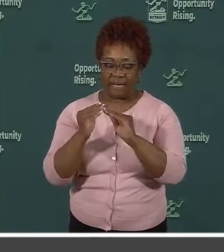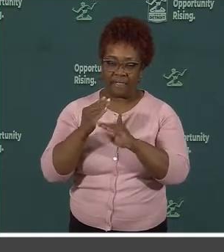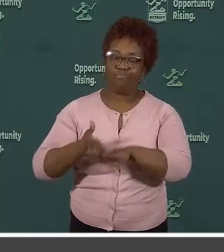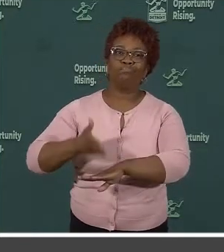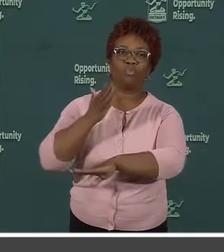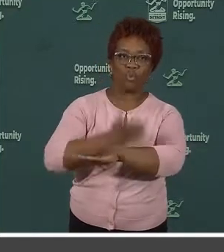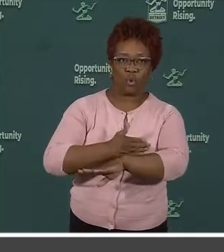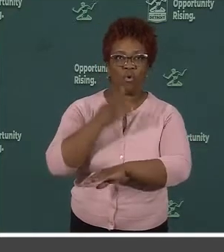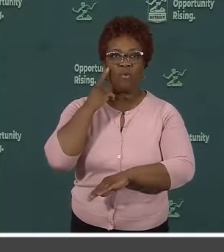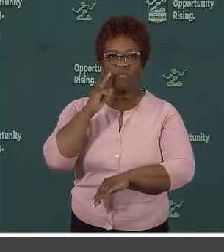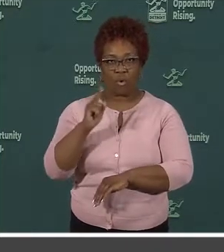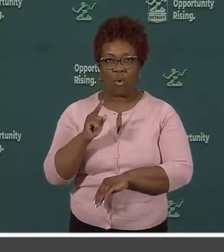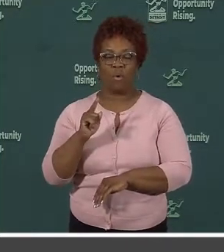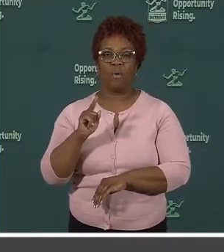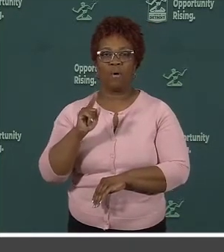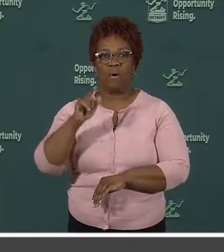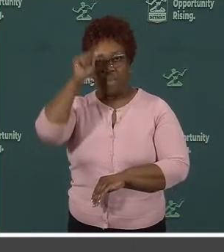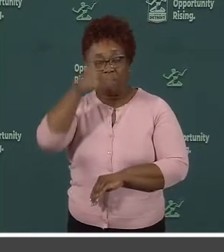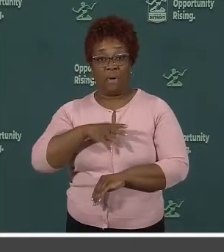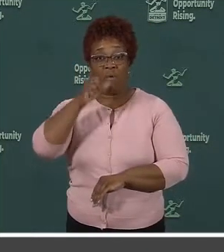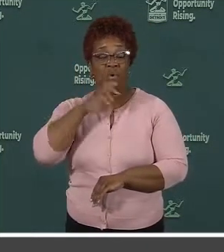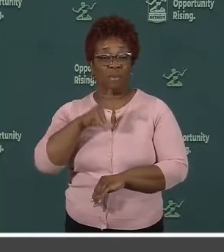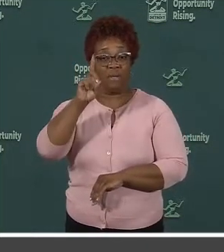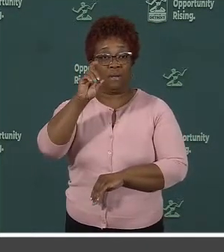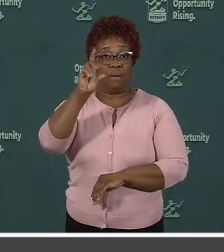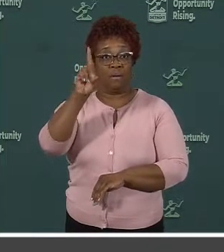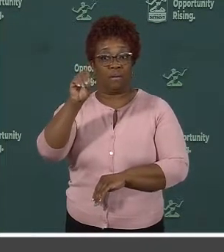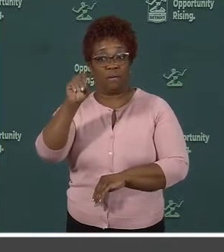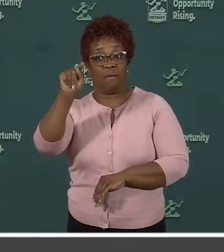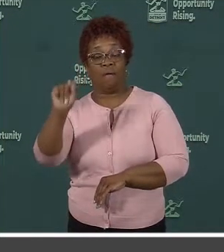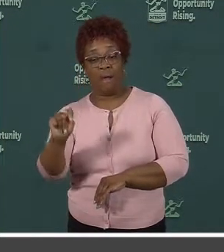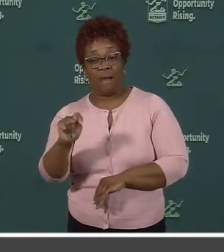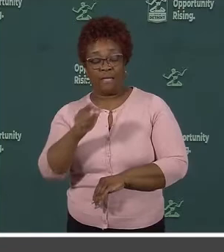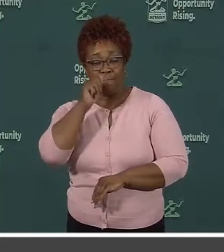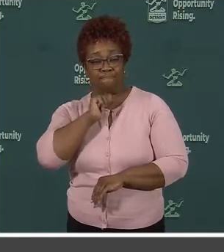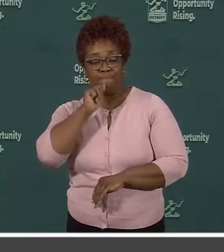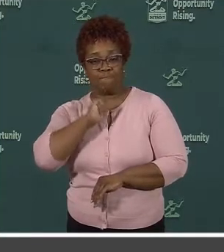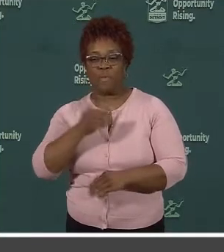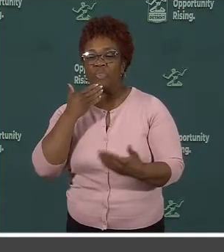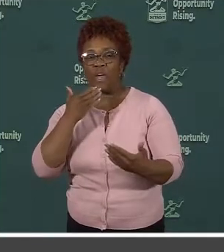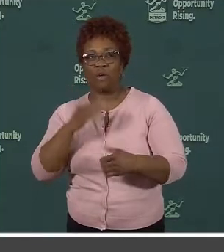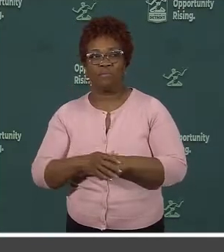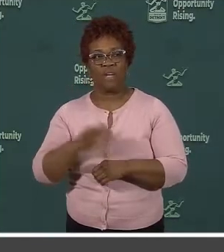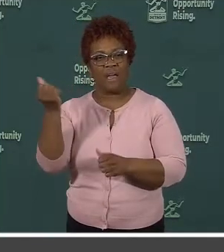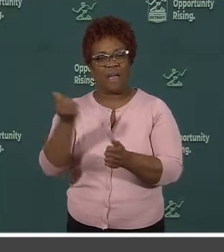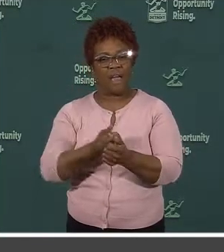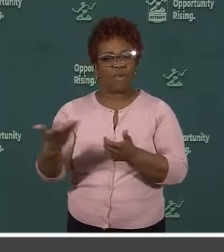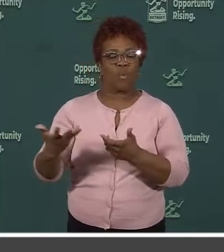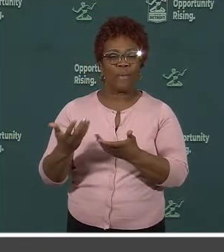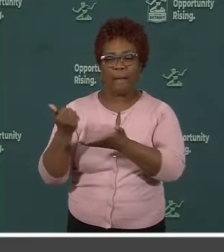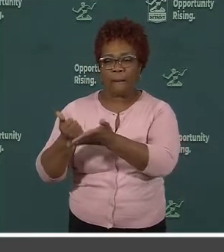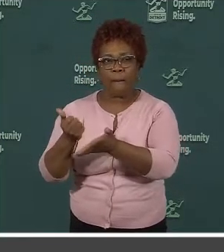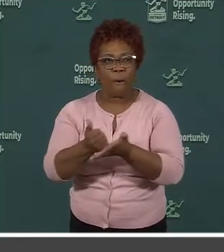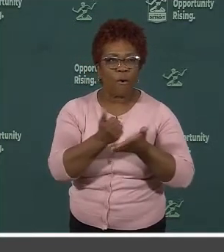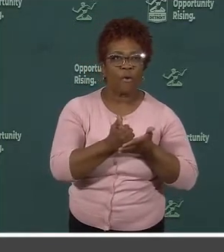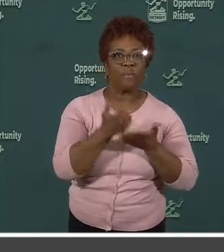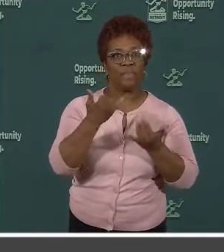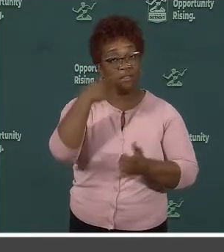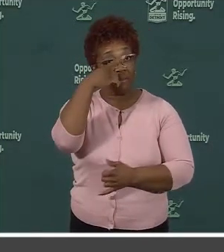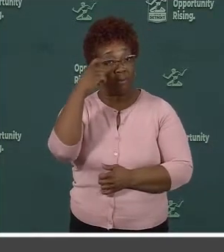DETA HUNG IN THERE I JUST WANT TO SAY THANK YOU TO ALL THE PEOPLE WHO PITCHED IN THIS SUMMER FROM THE CITY ON THE